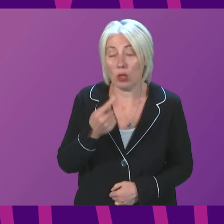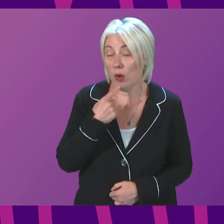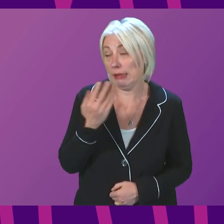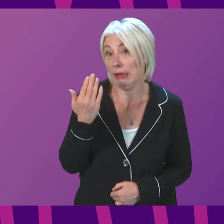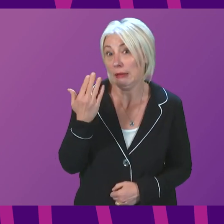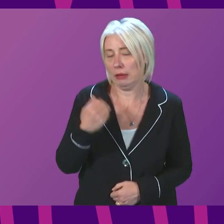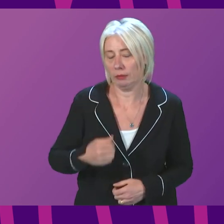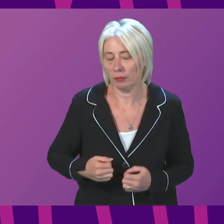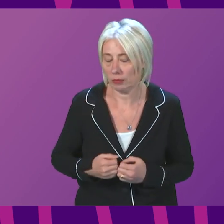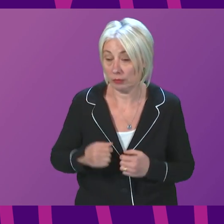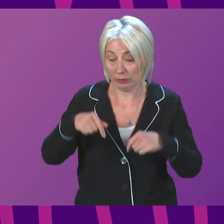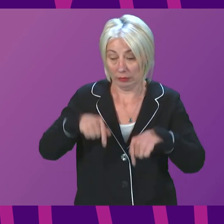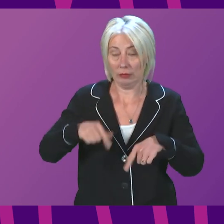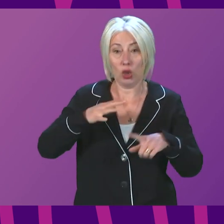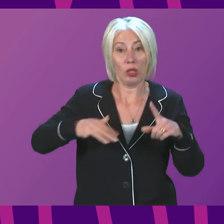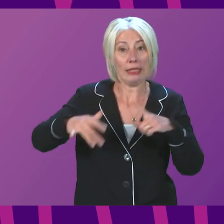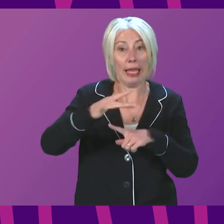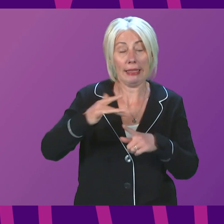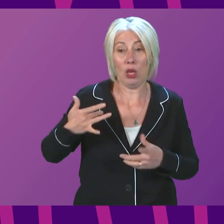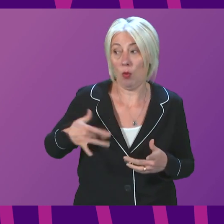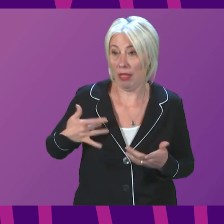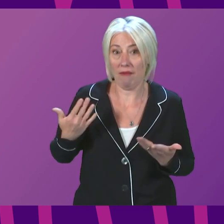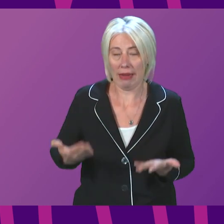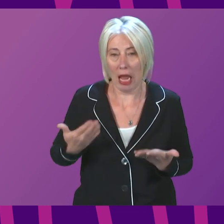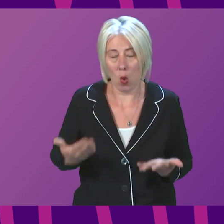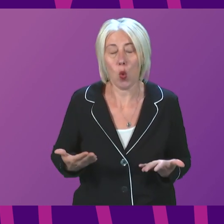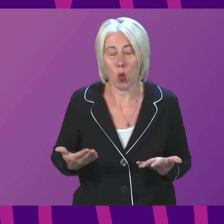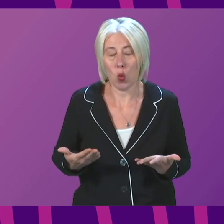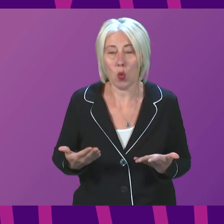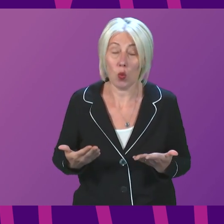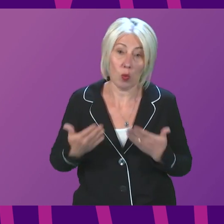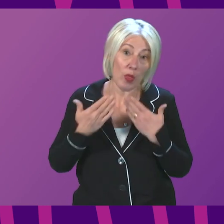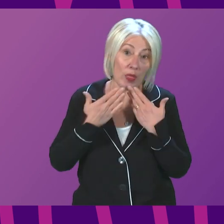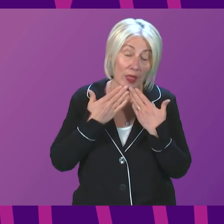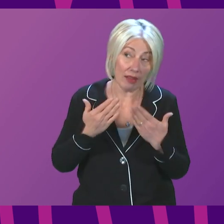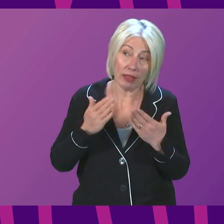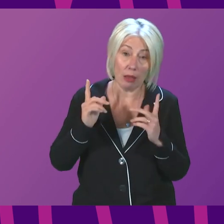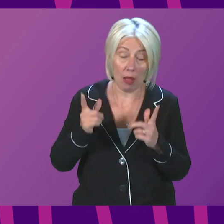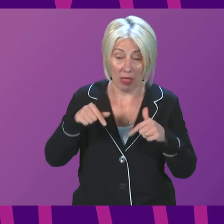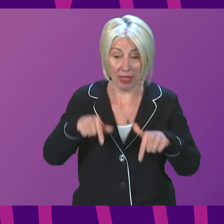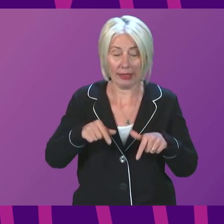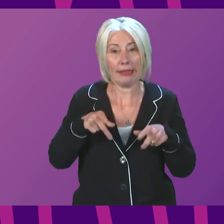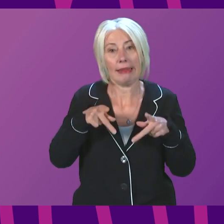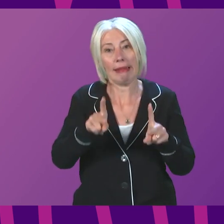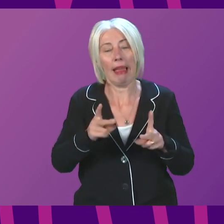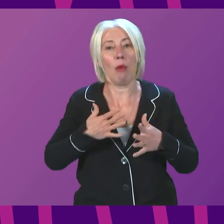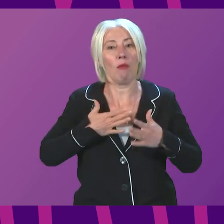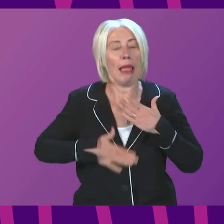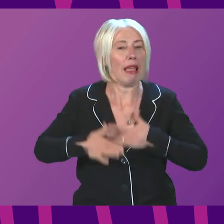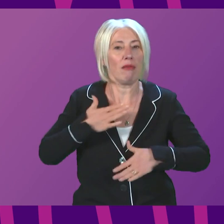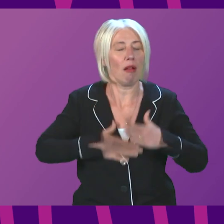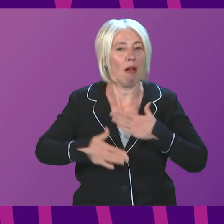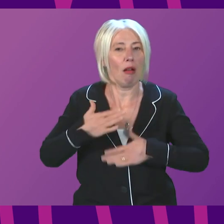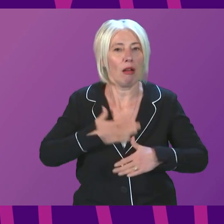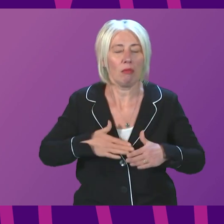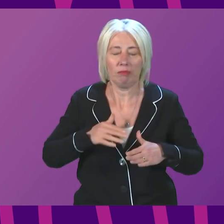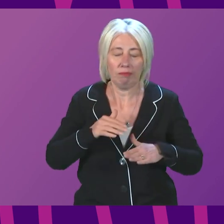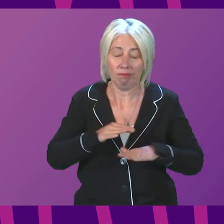Thankfully, we now live in a society in which behaviour of that nature is not accepted and,